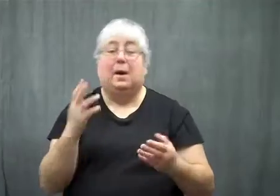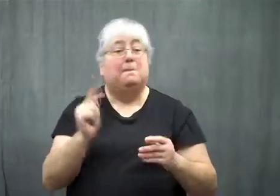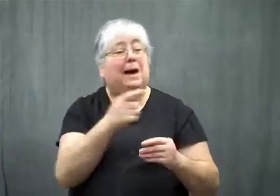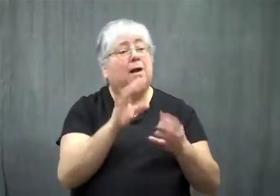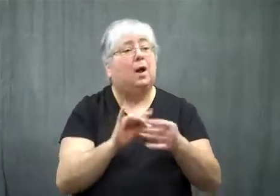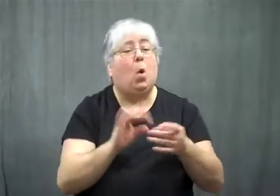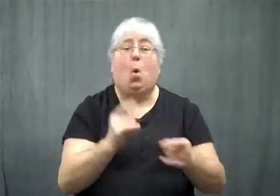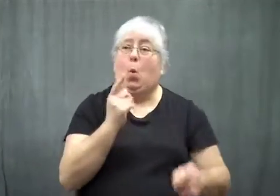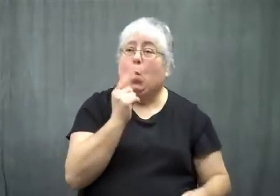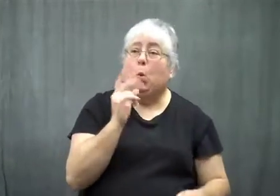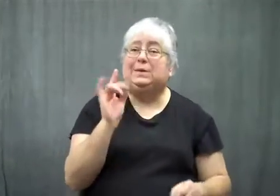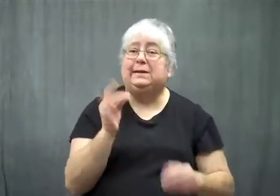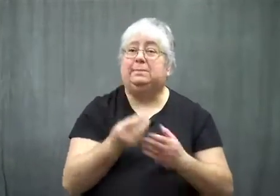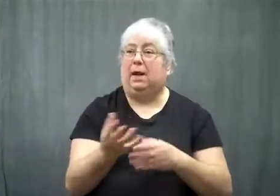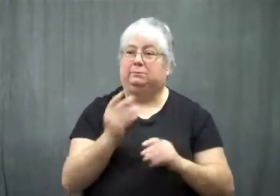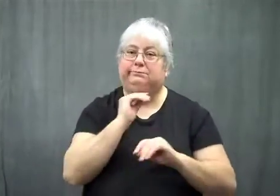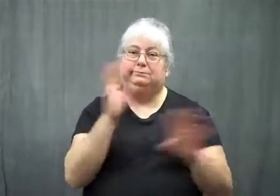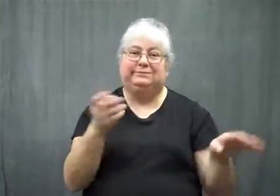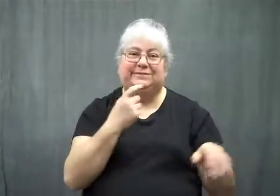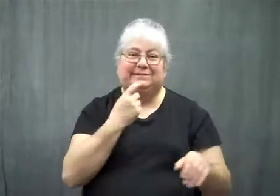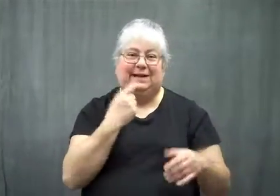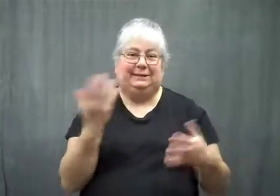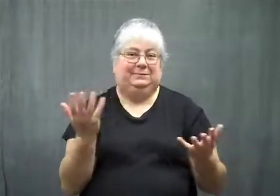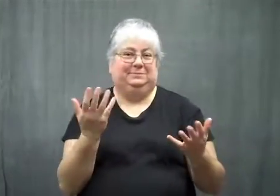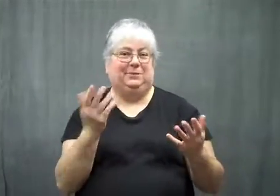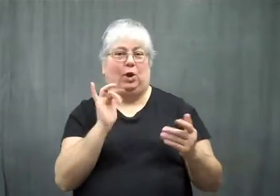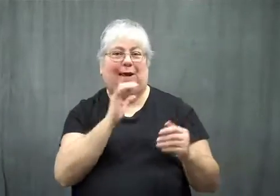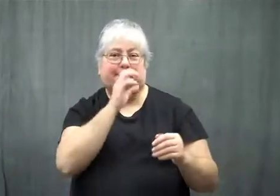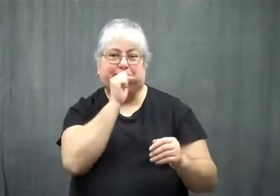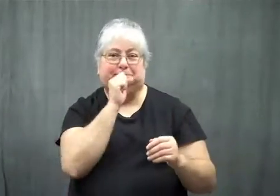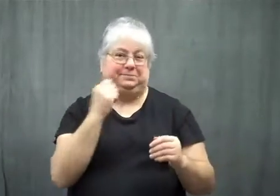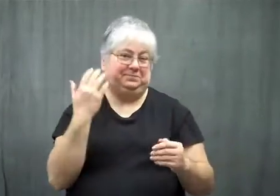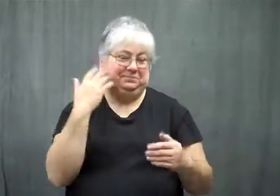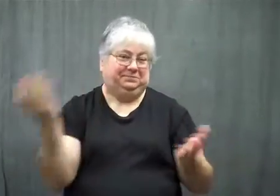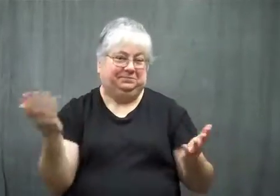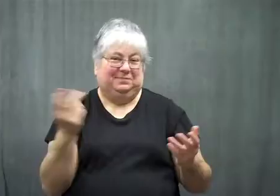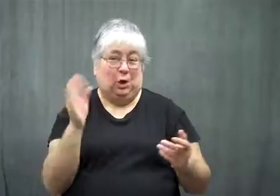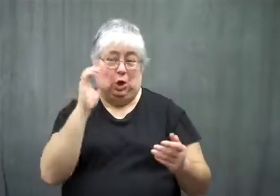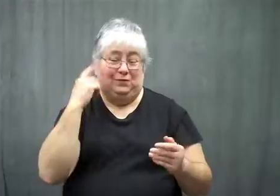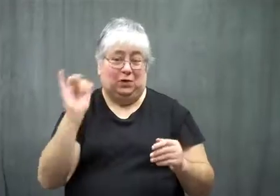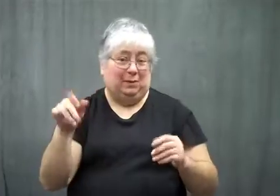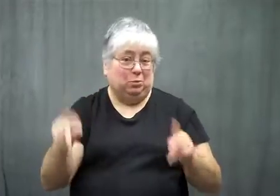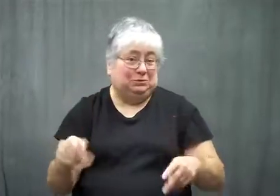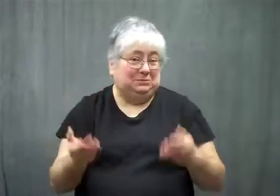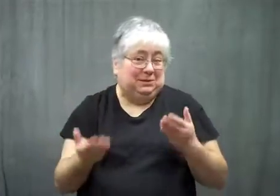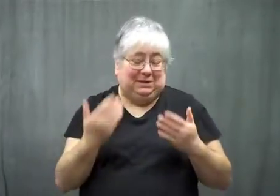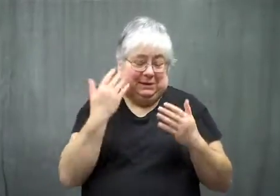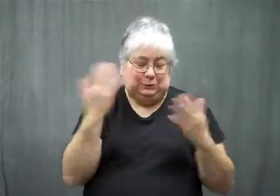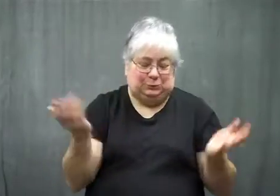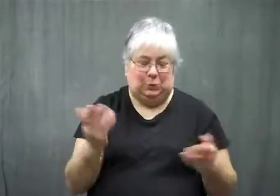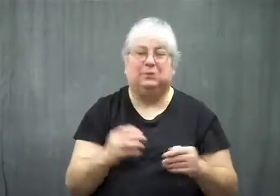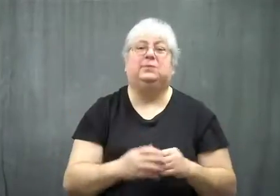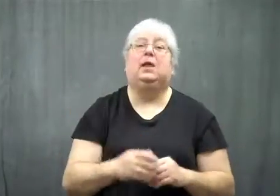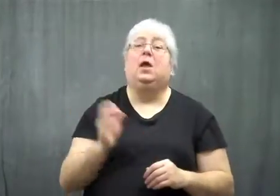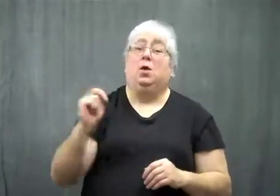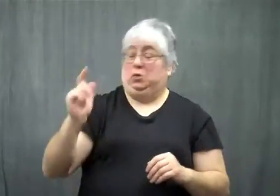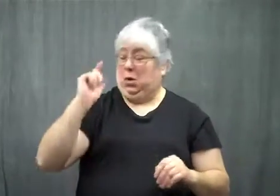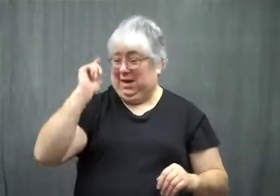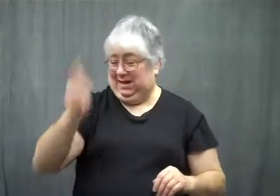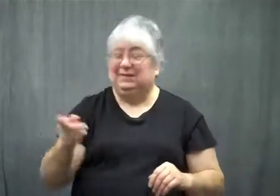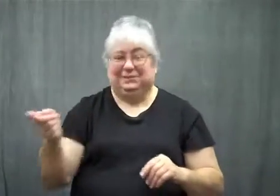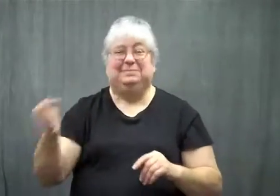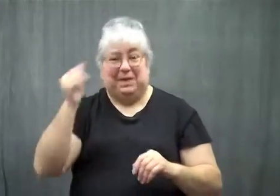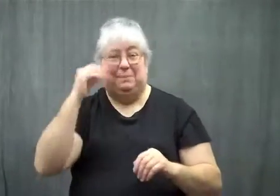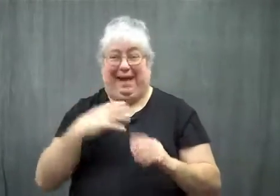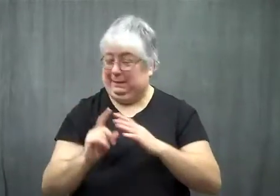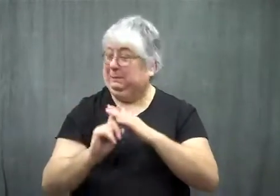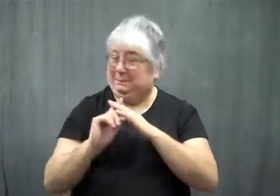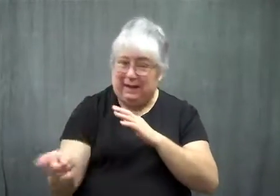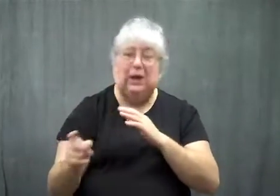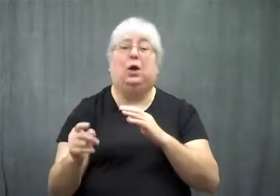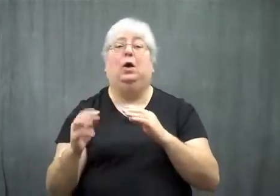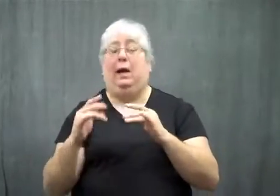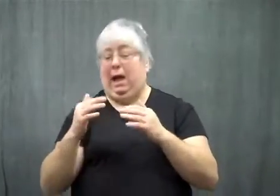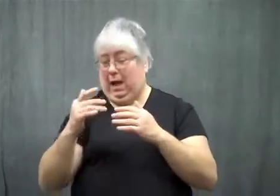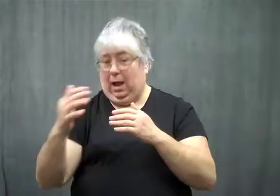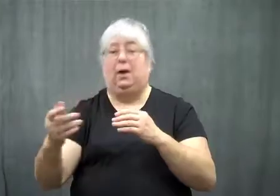The buyer's name was not revealed, they may be keeping it under wraps,